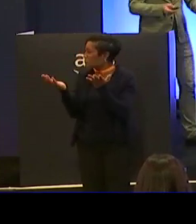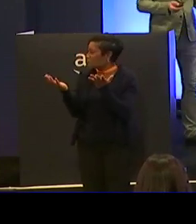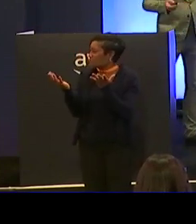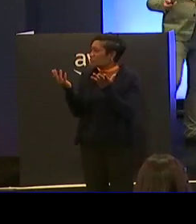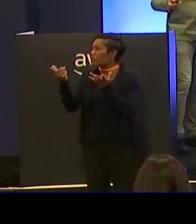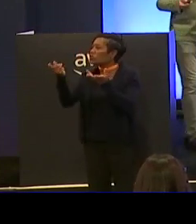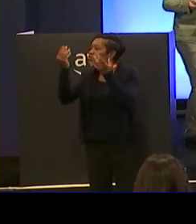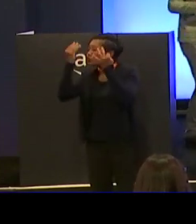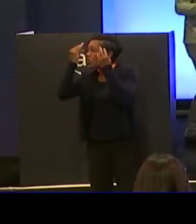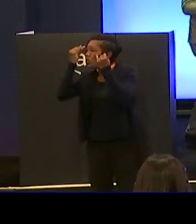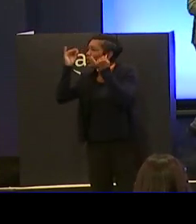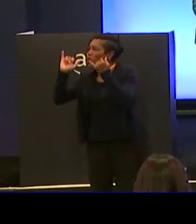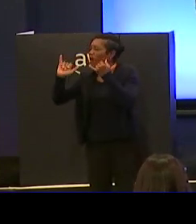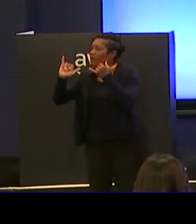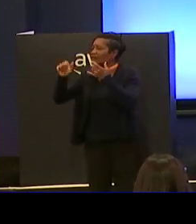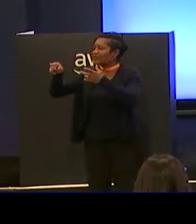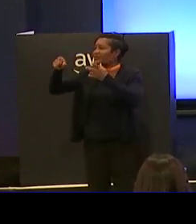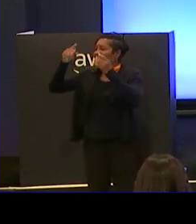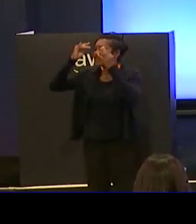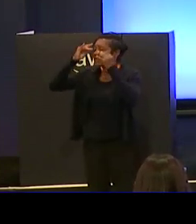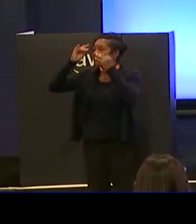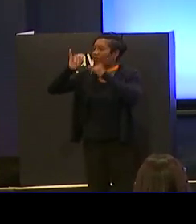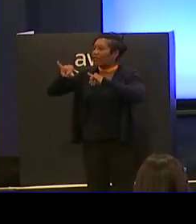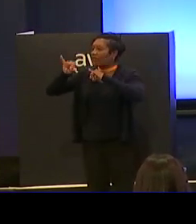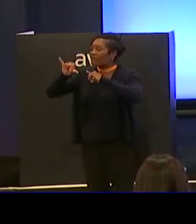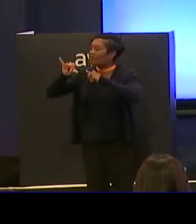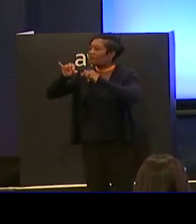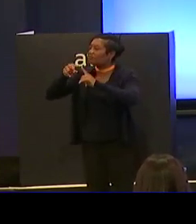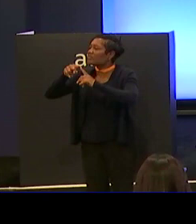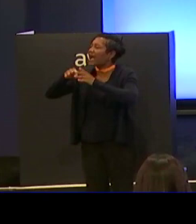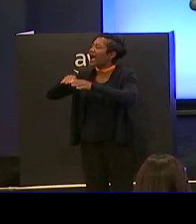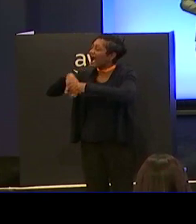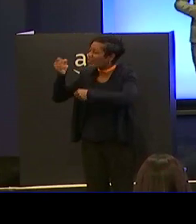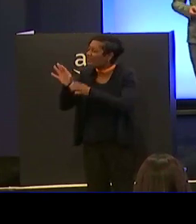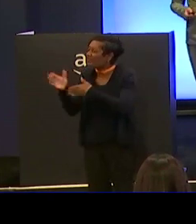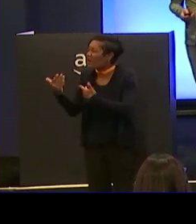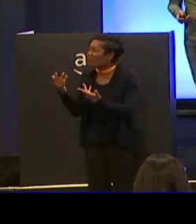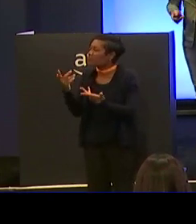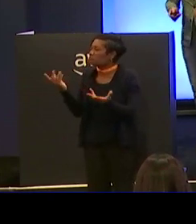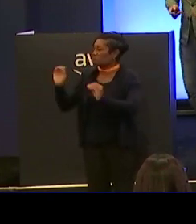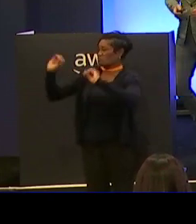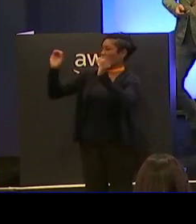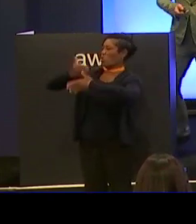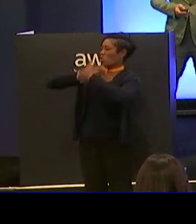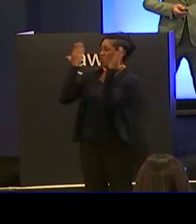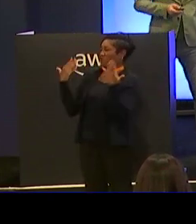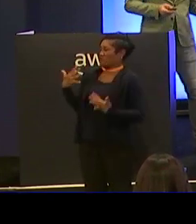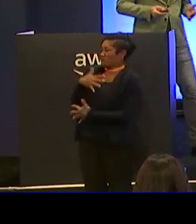when you think outside the box. And when you're not afraid of trying different things.